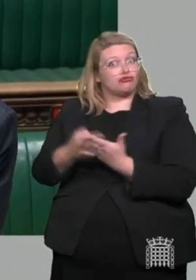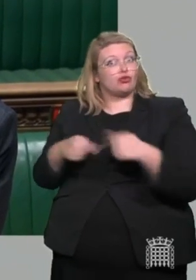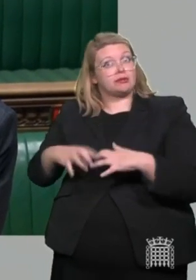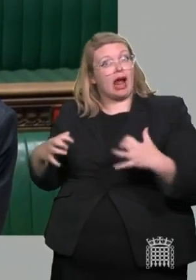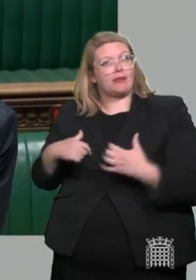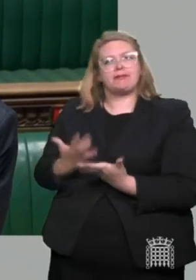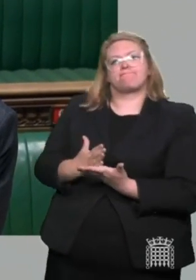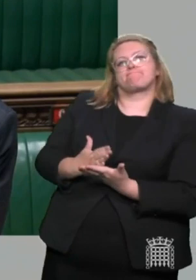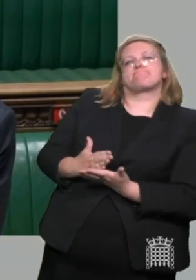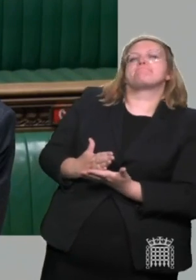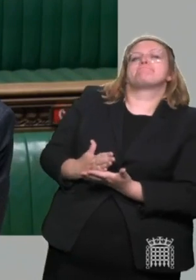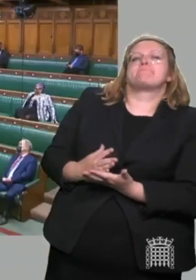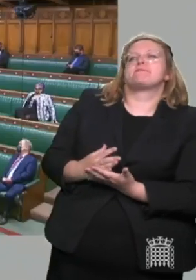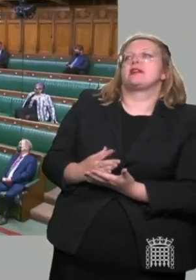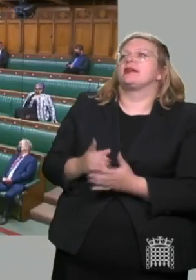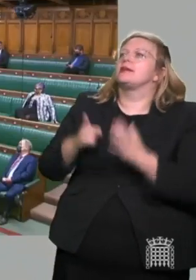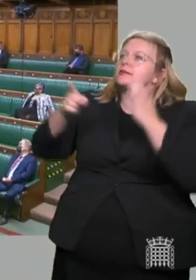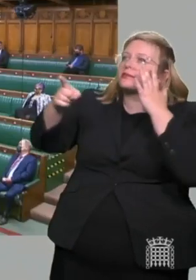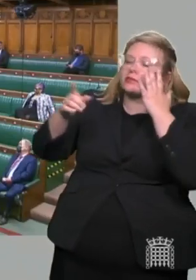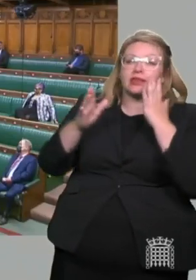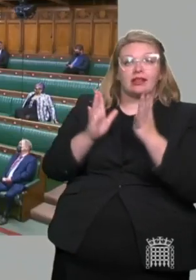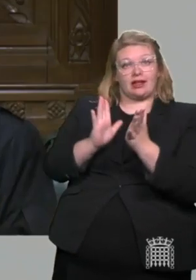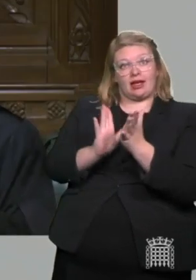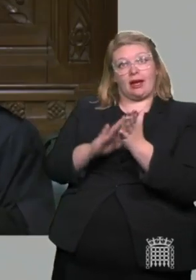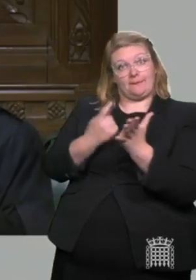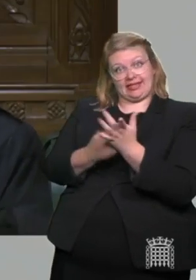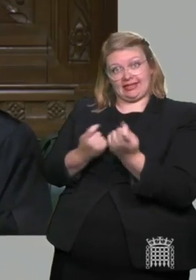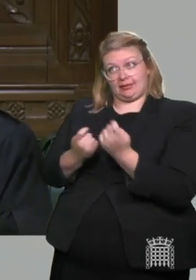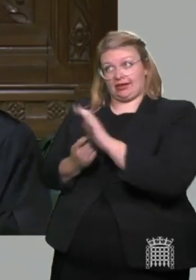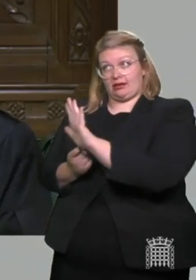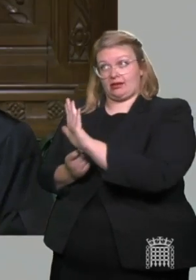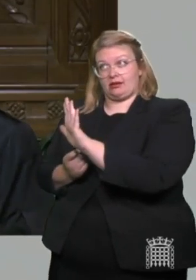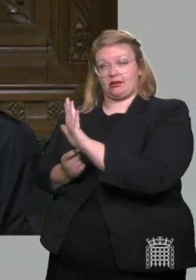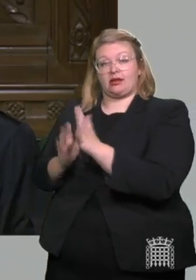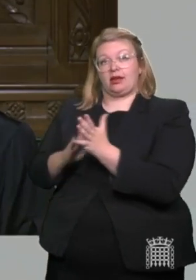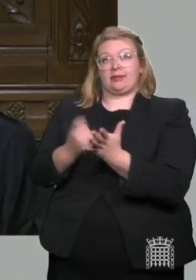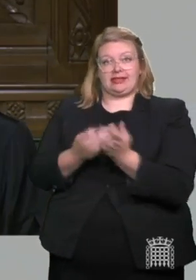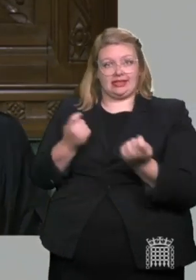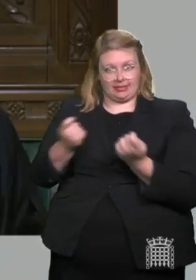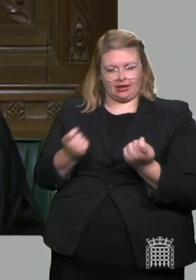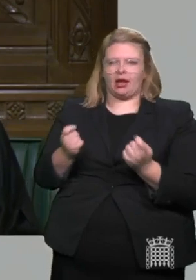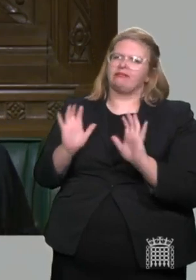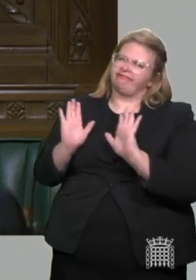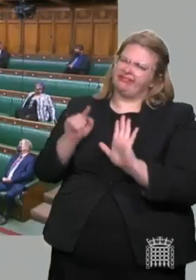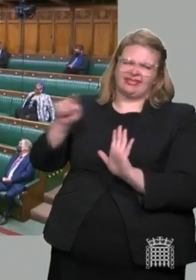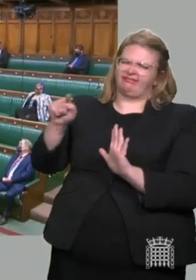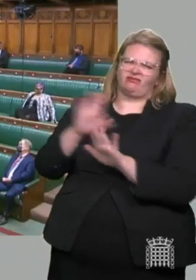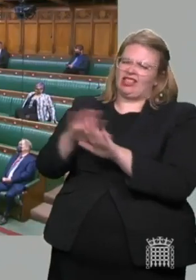Mr Speaker Order. Unfortunately, they were in order, but were not savoury and not what we would expect. >> The Prime Minister